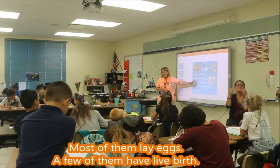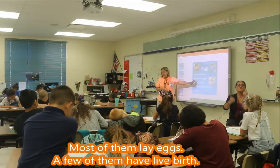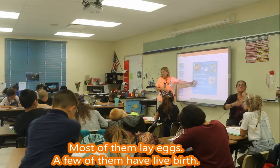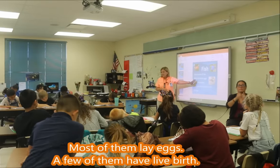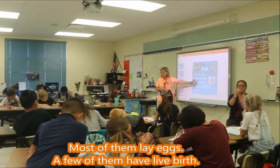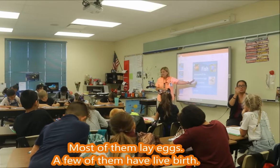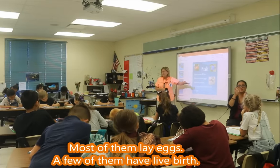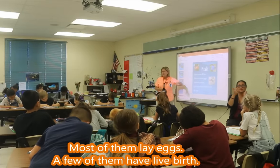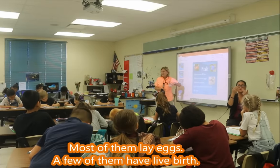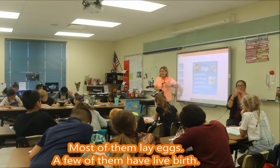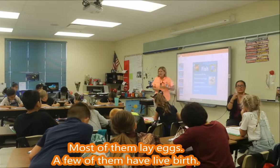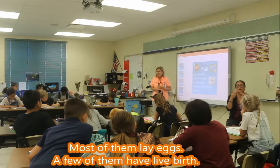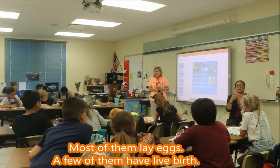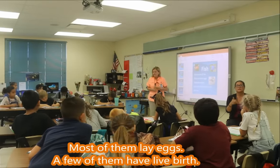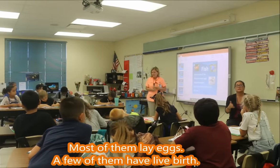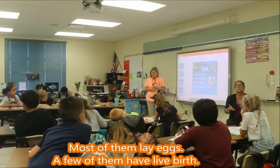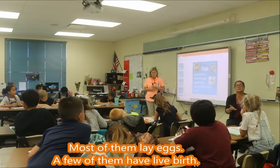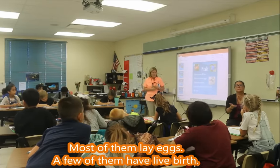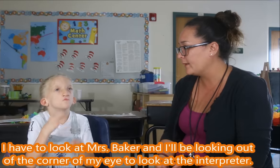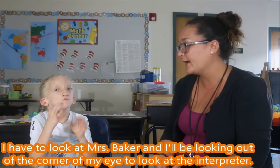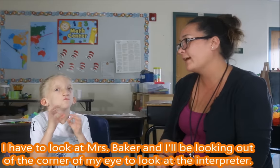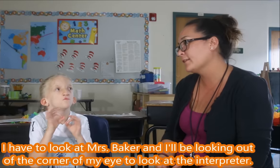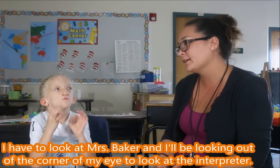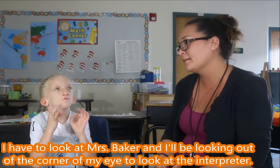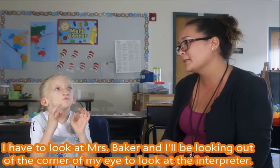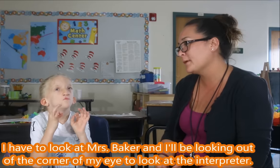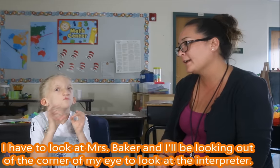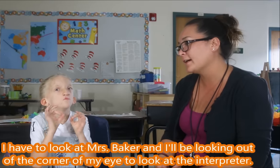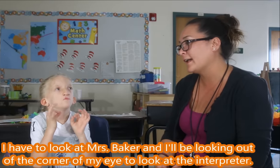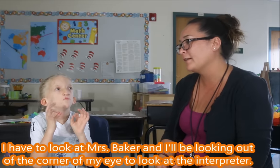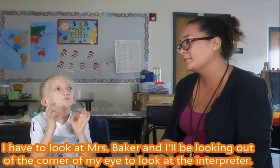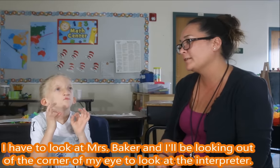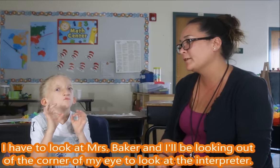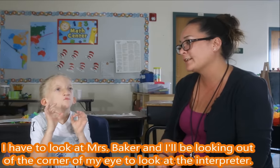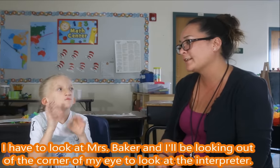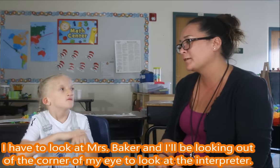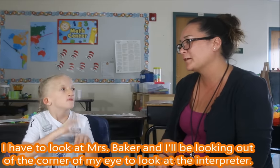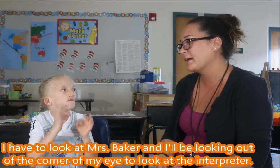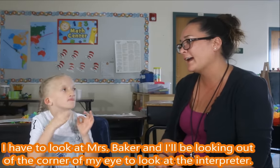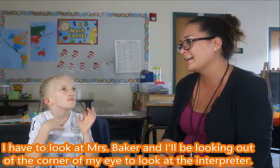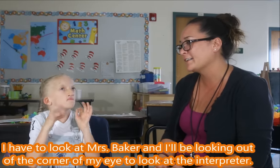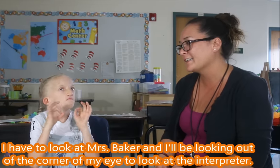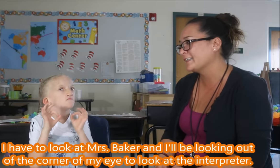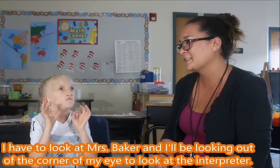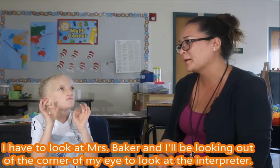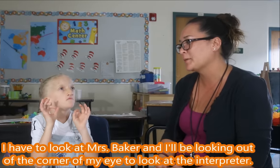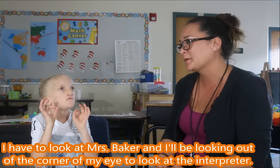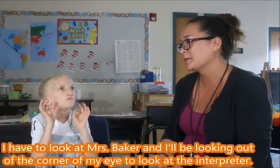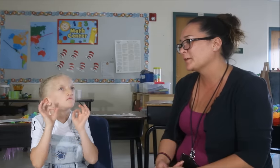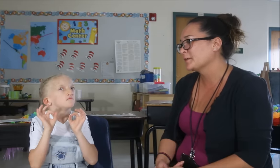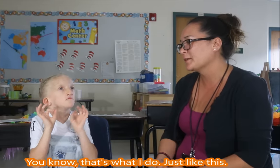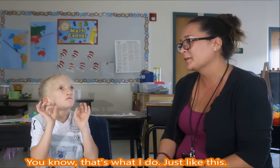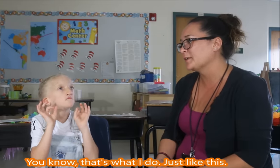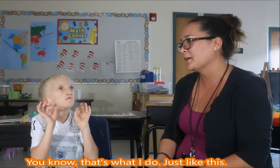blade the few of them have wide berth and I have to look at miss Baker and I'll be looking at the corner of my eye to look at the interpreter you know